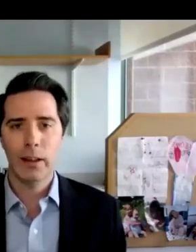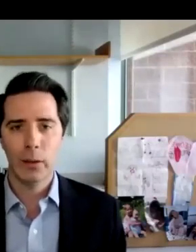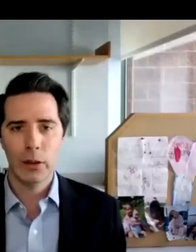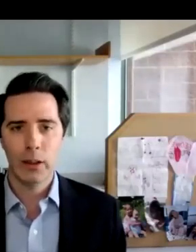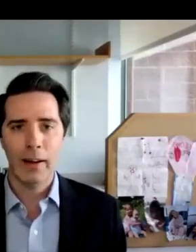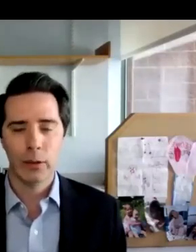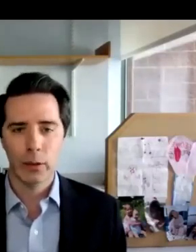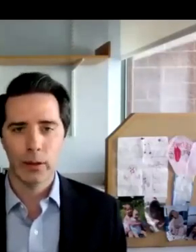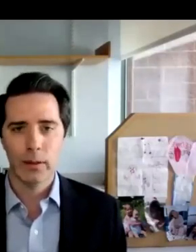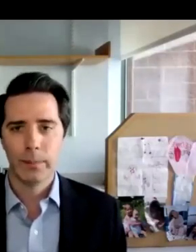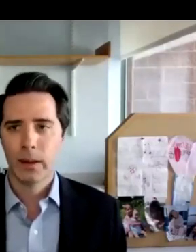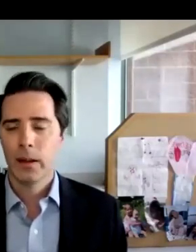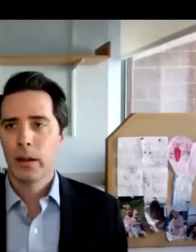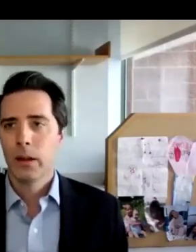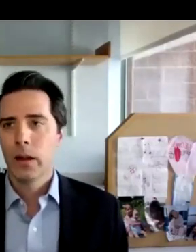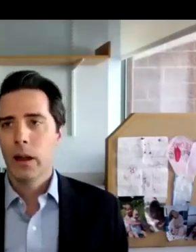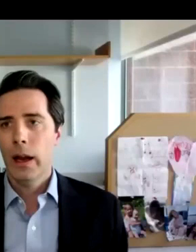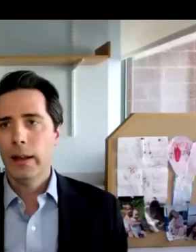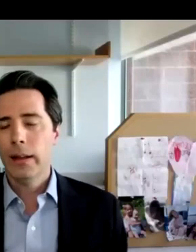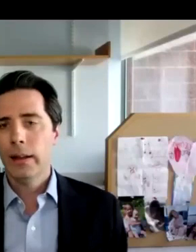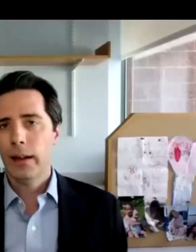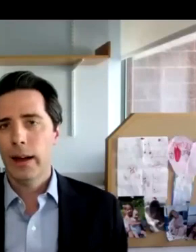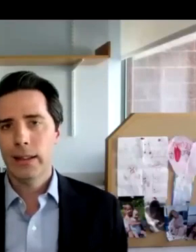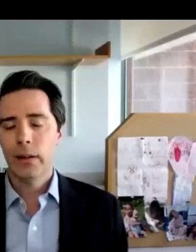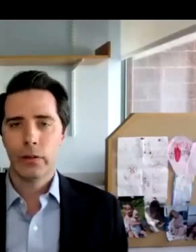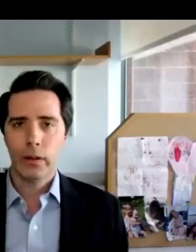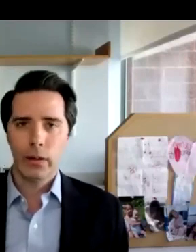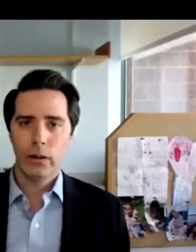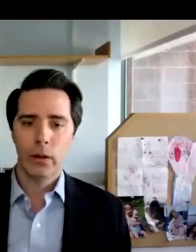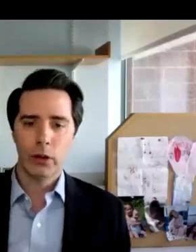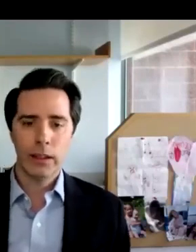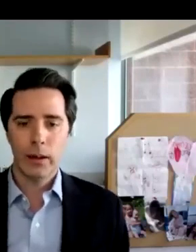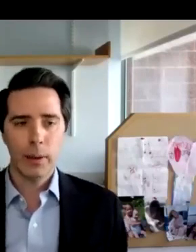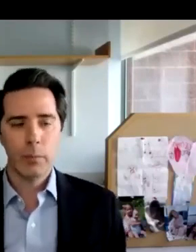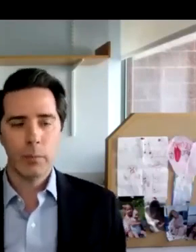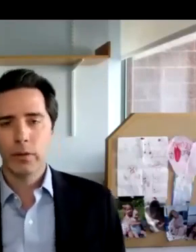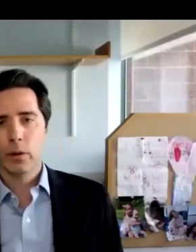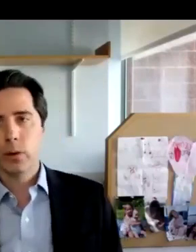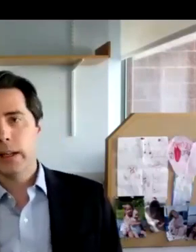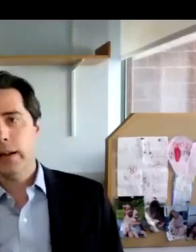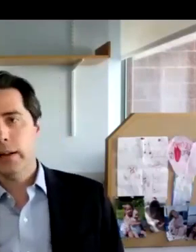evaluation afterwards and then the idea of you know gene